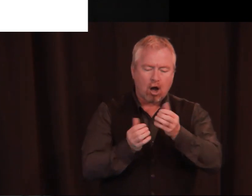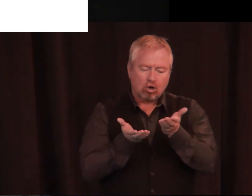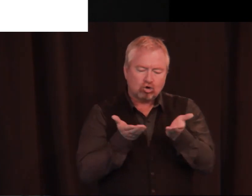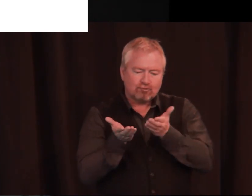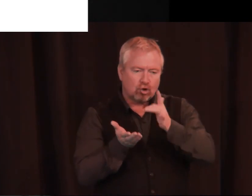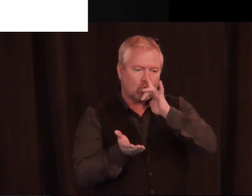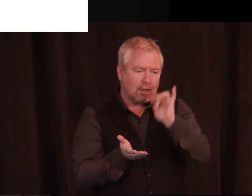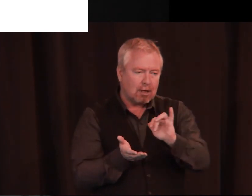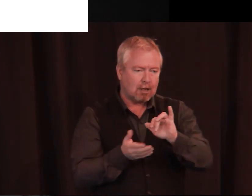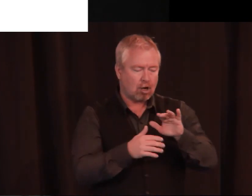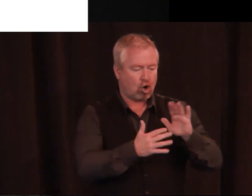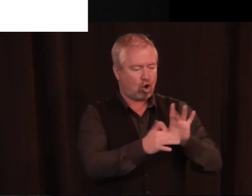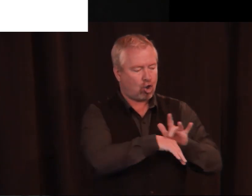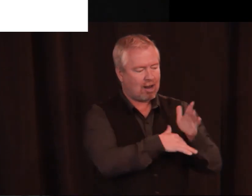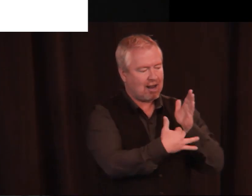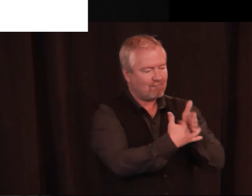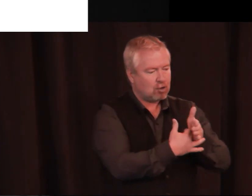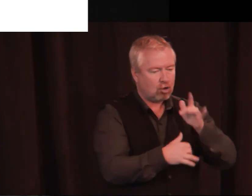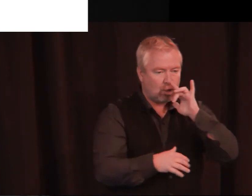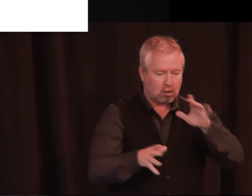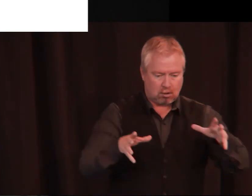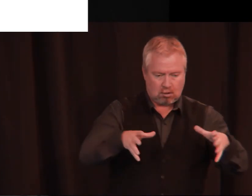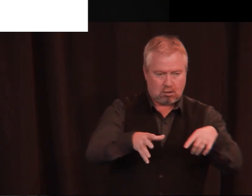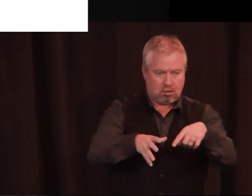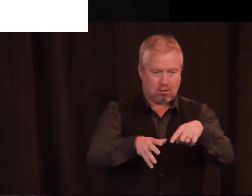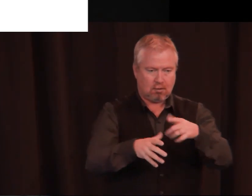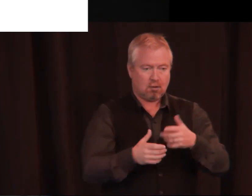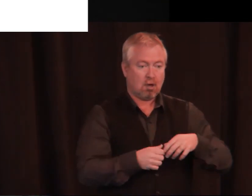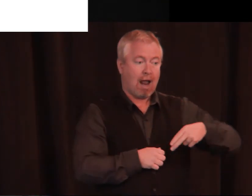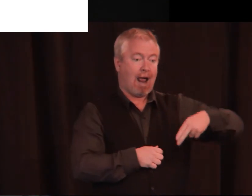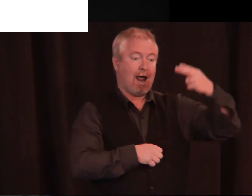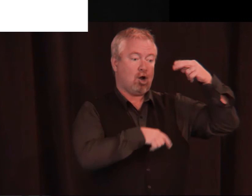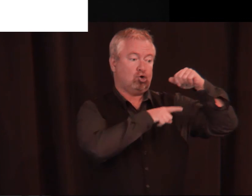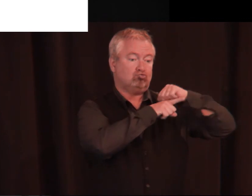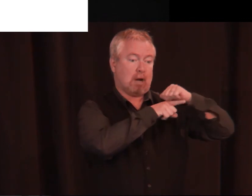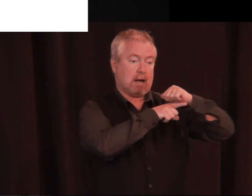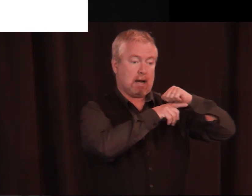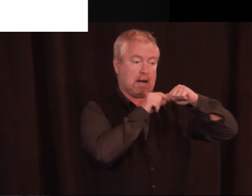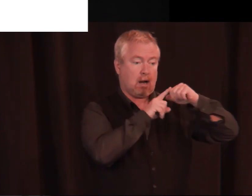how does having a highly trained service provider who is really experienced working with